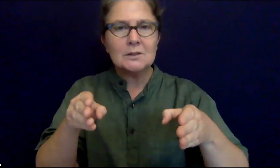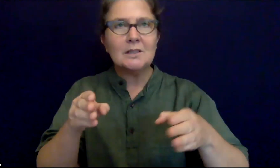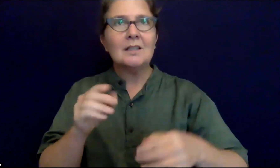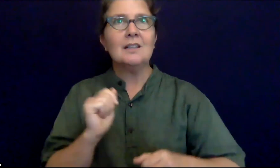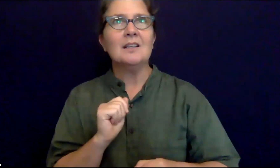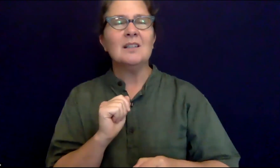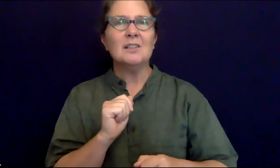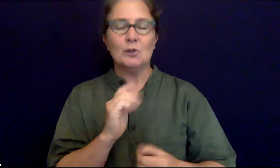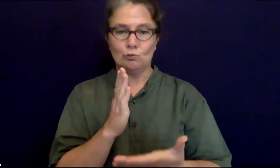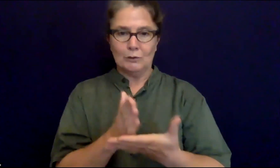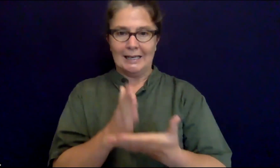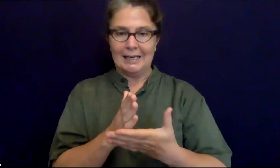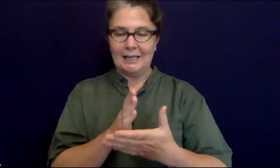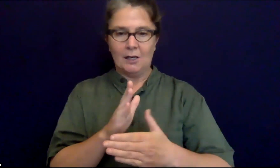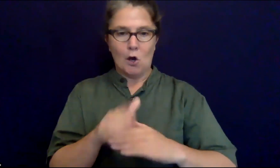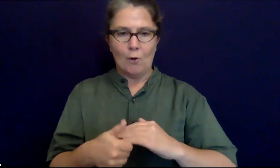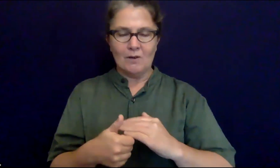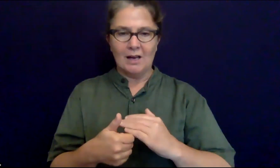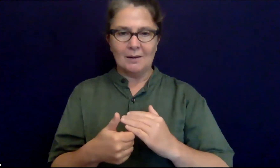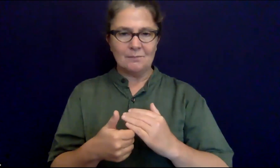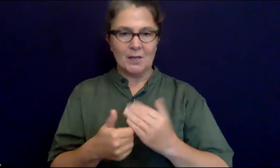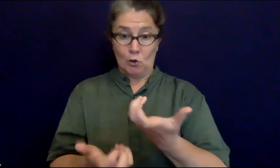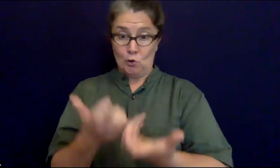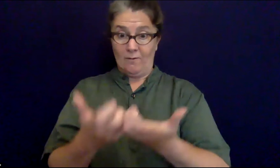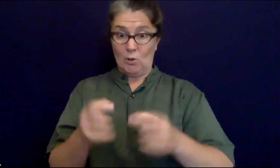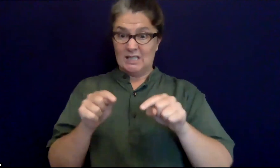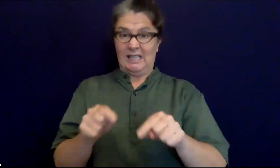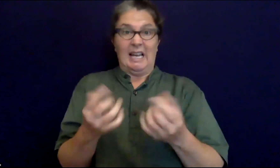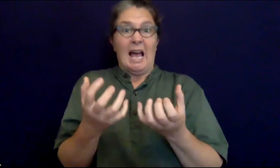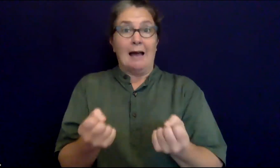implementation of universal design for learning principles in all areas of university life